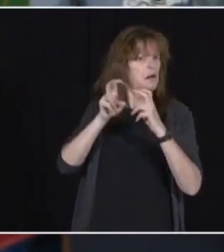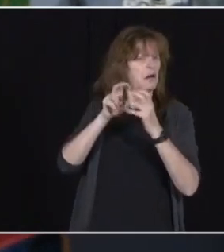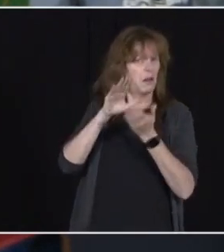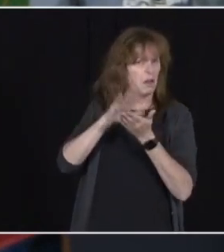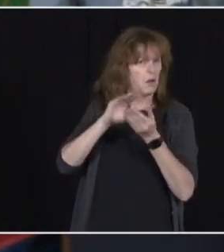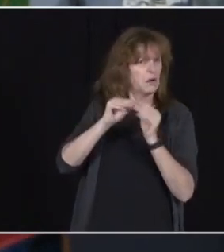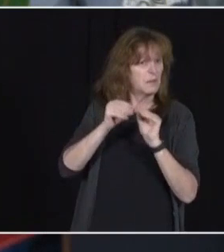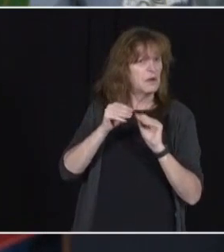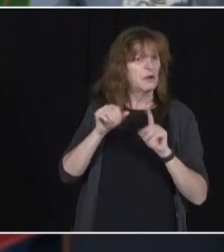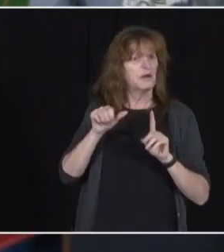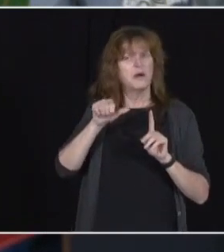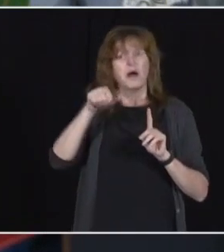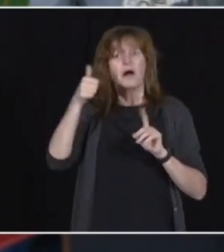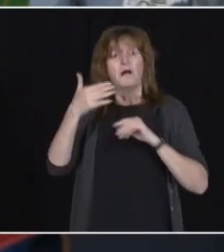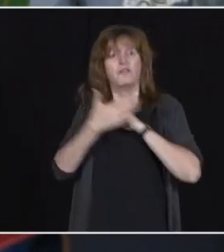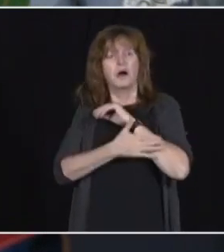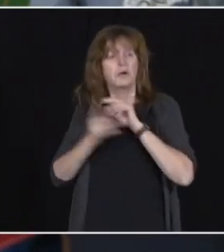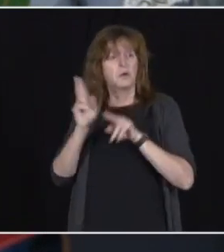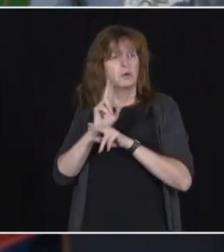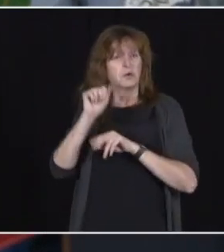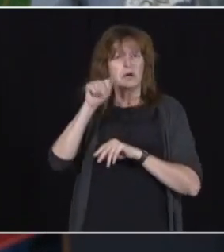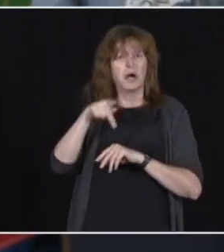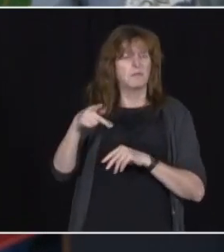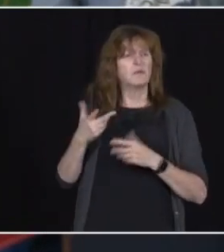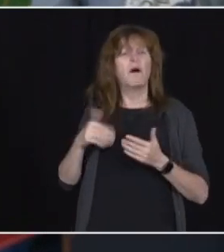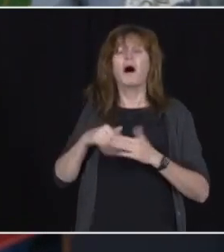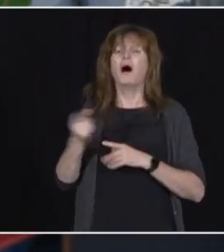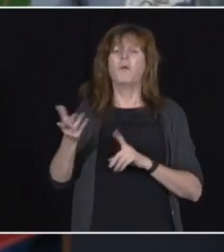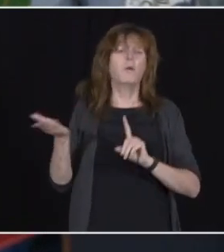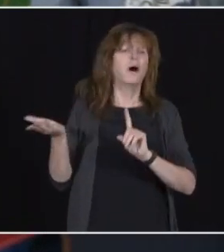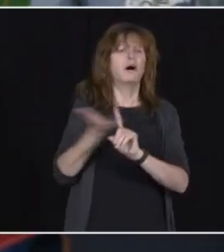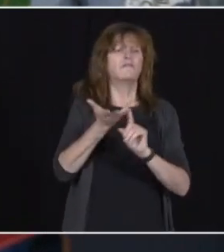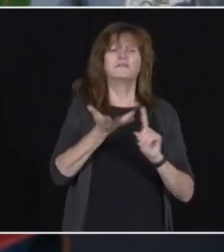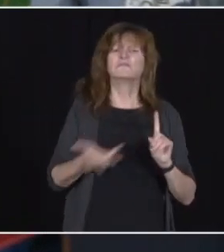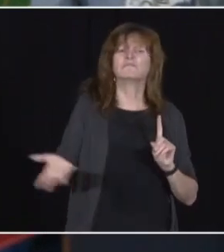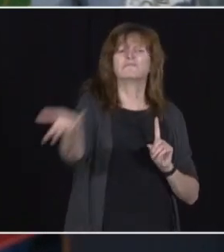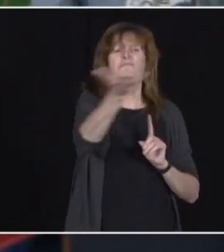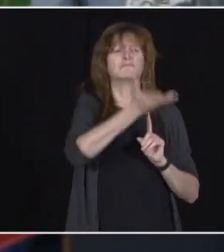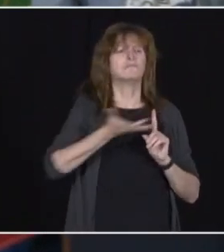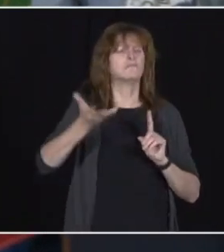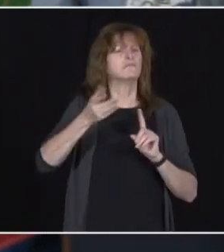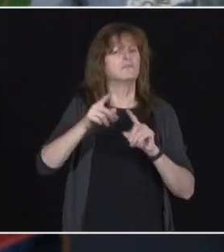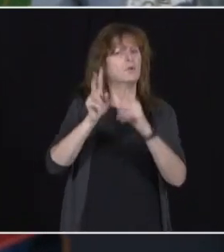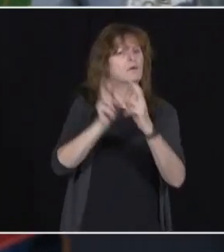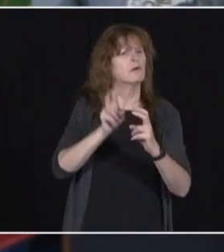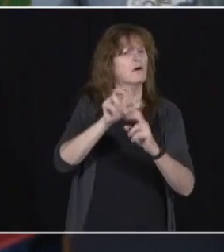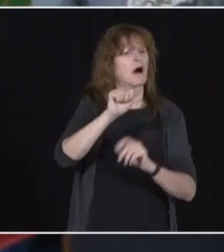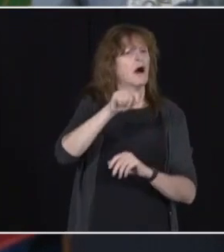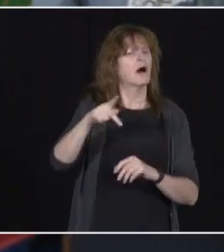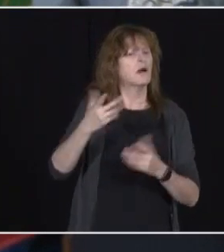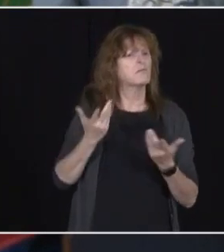How are you going to convince people to do this and how much of a